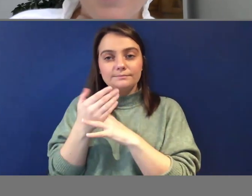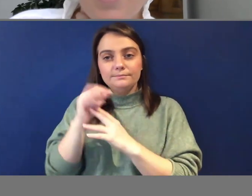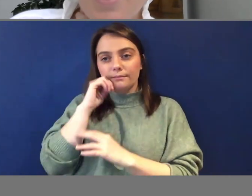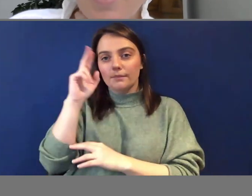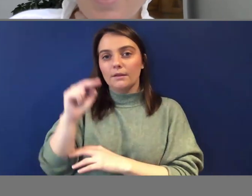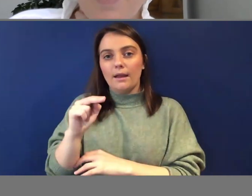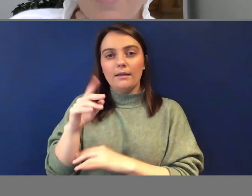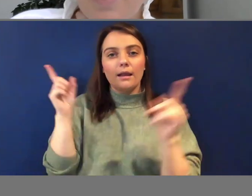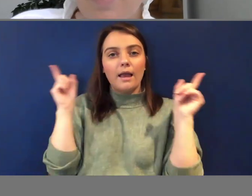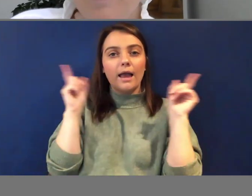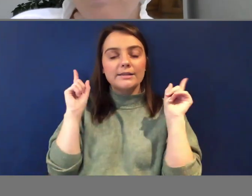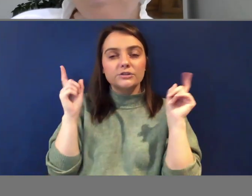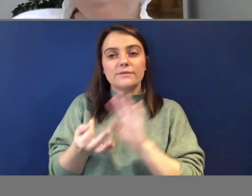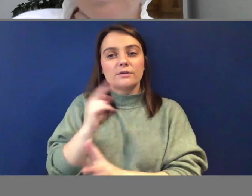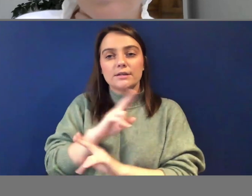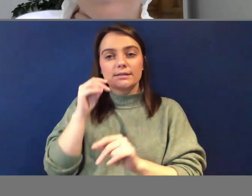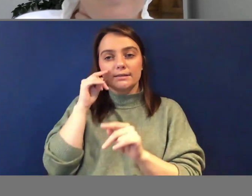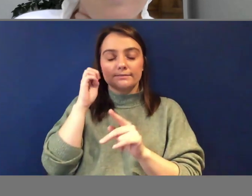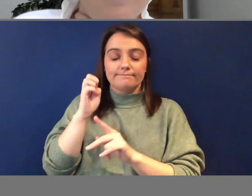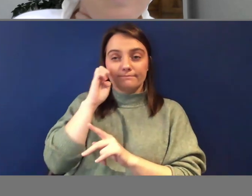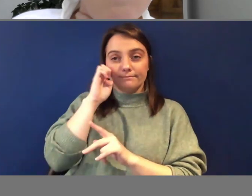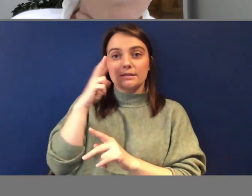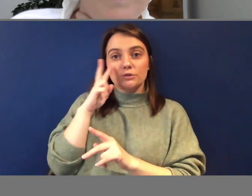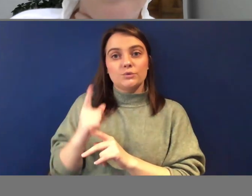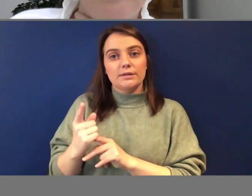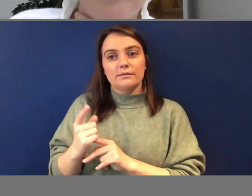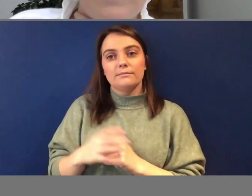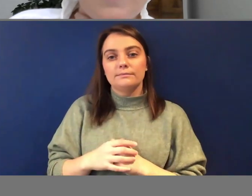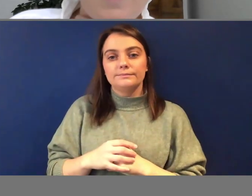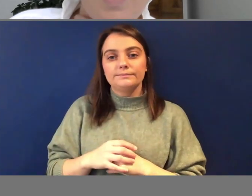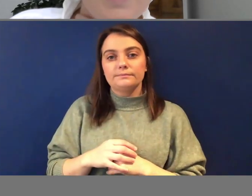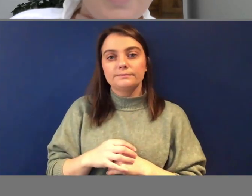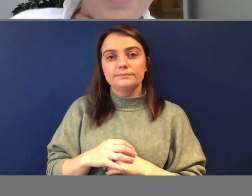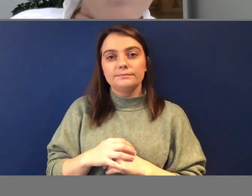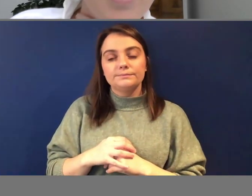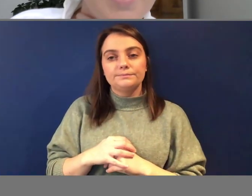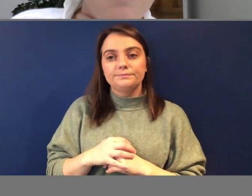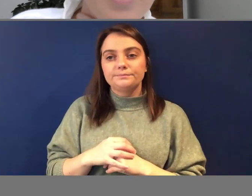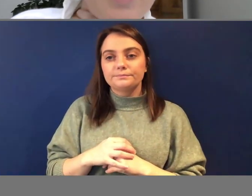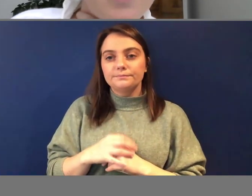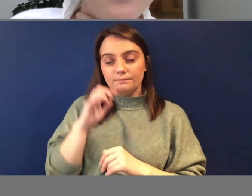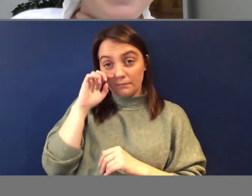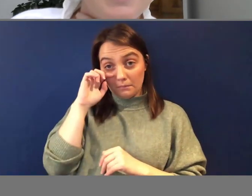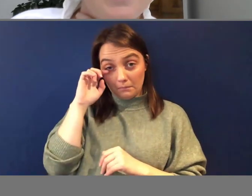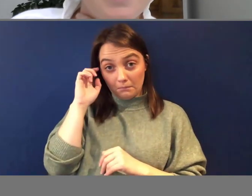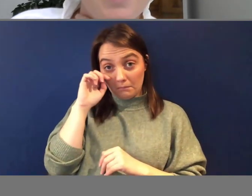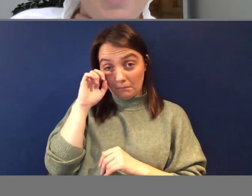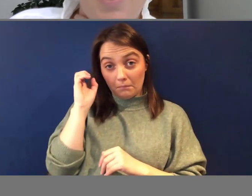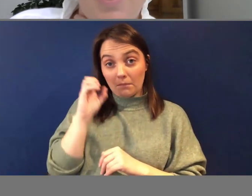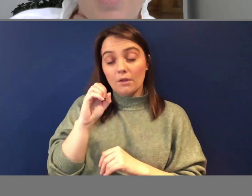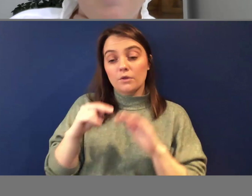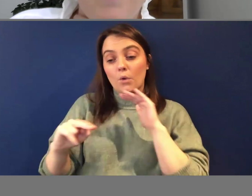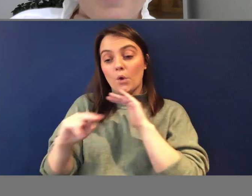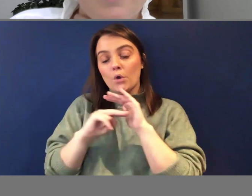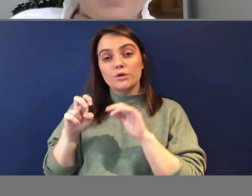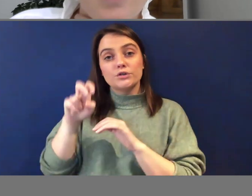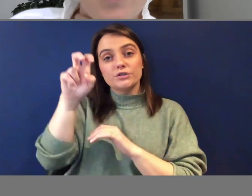for somebody who's not anticipating it there and then for soffit areas under stairs there's